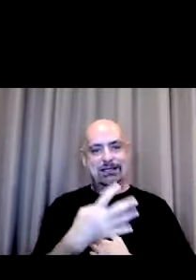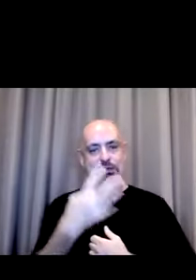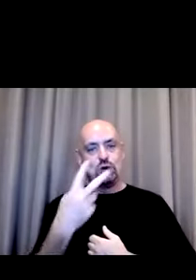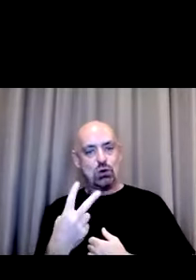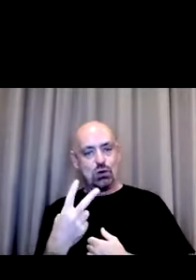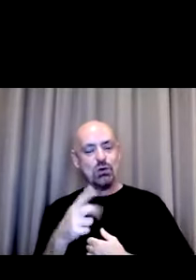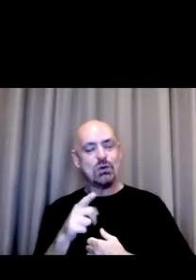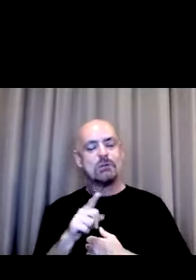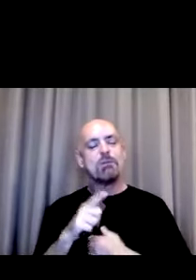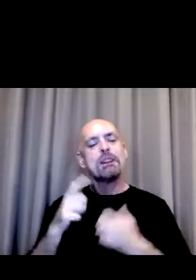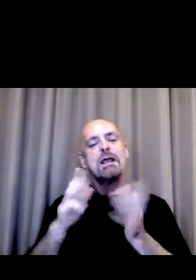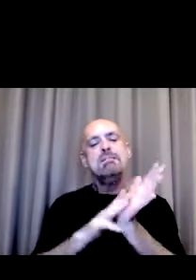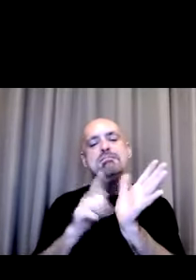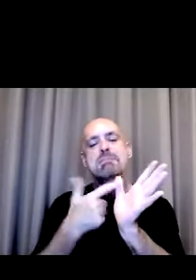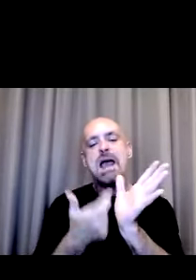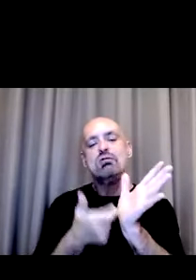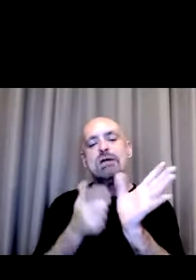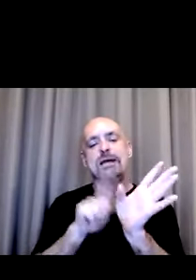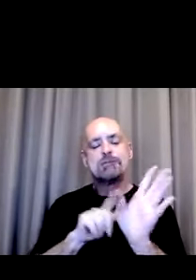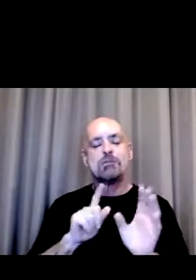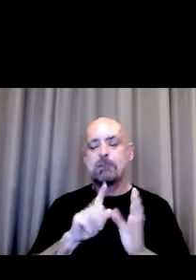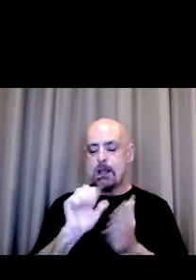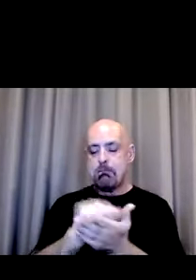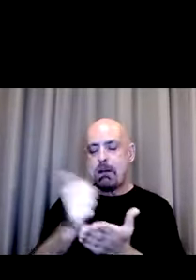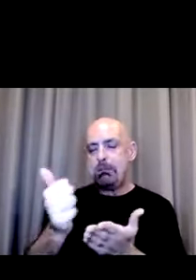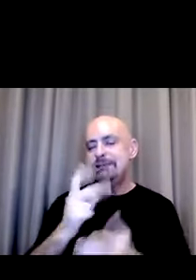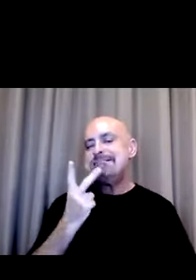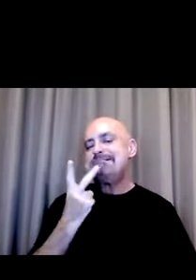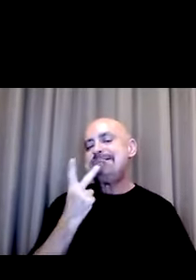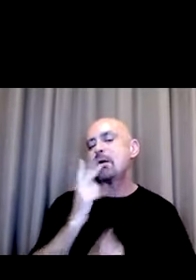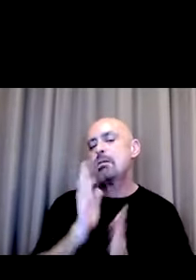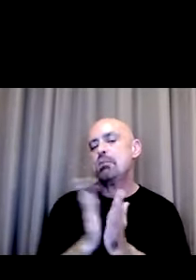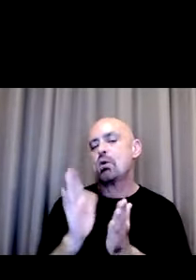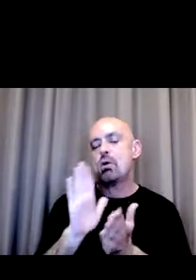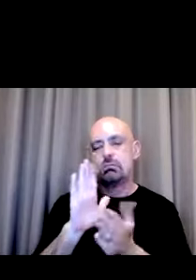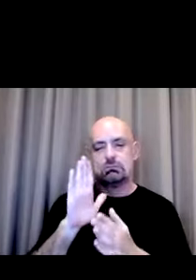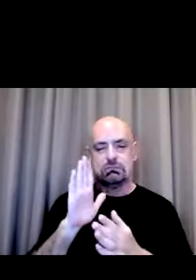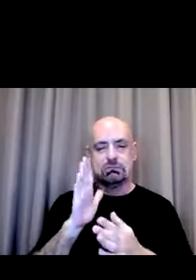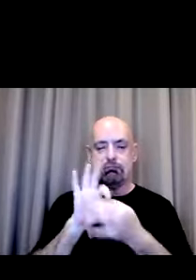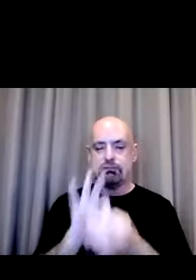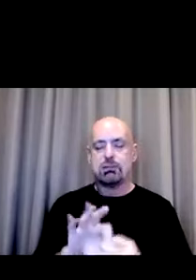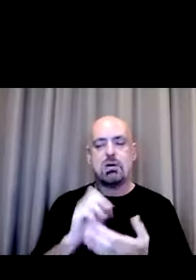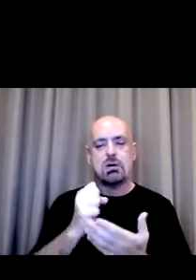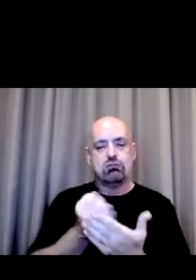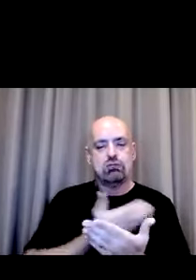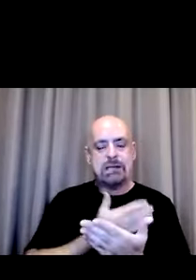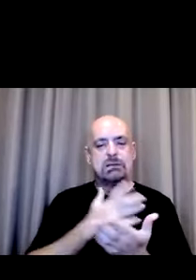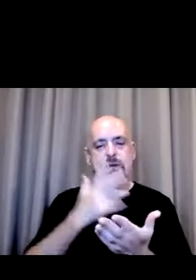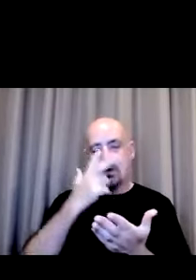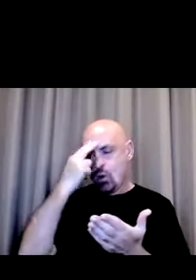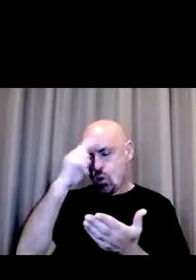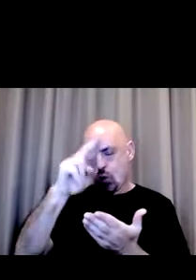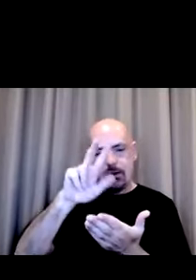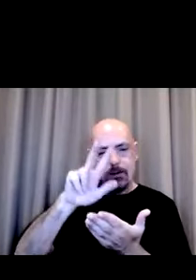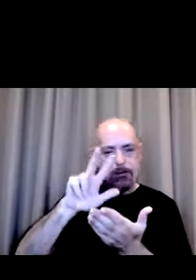of slavery will only be a beginning but it will be a solid beginning of the vindication to use Mary's own